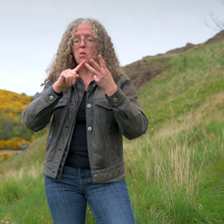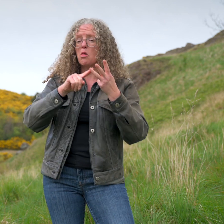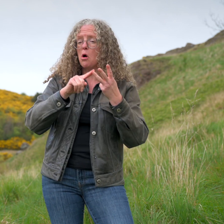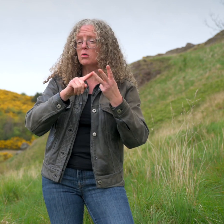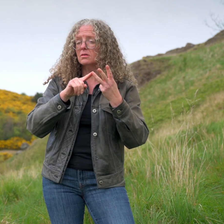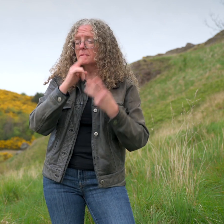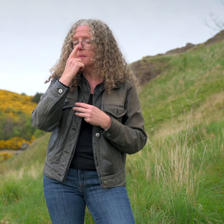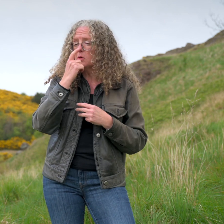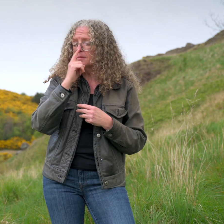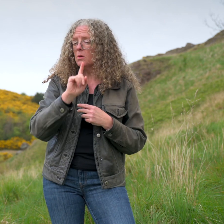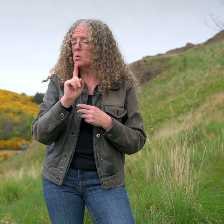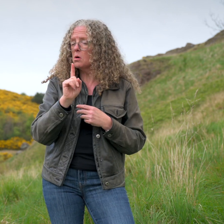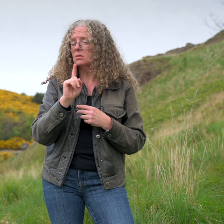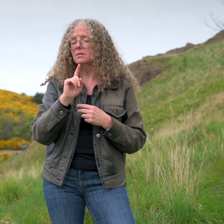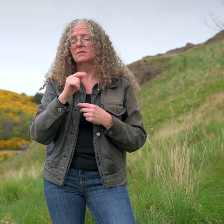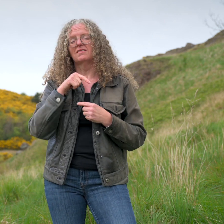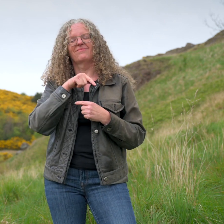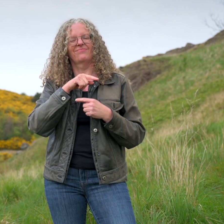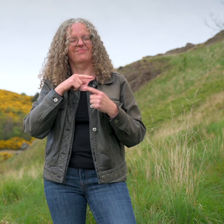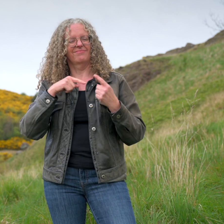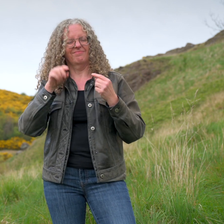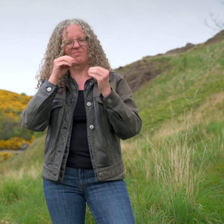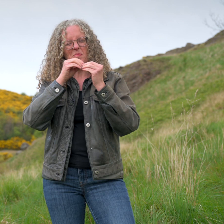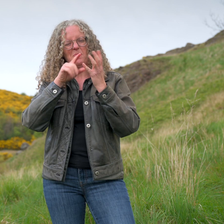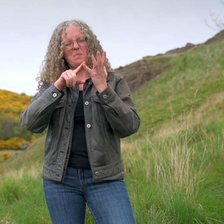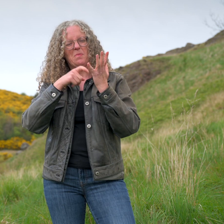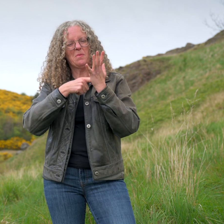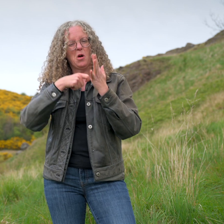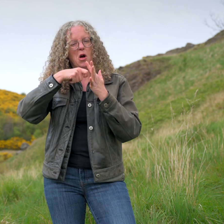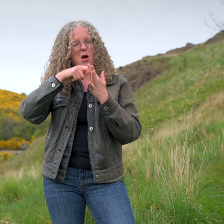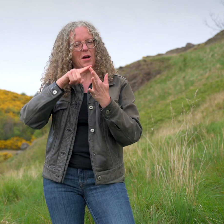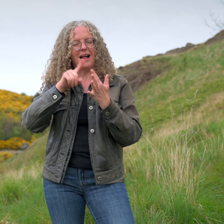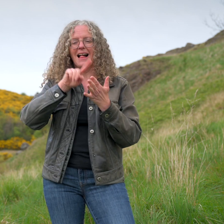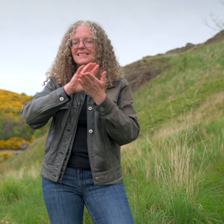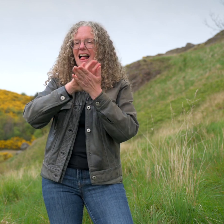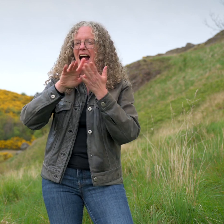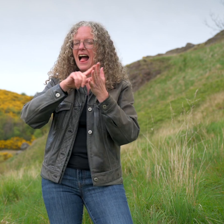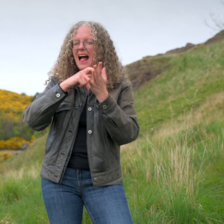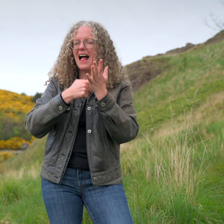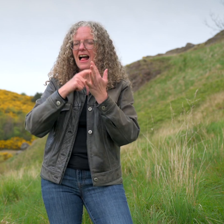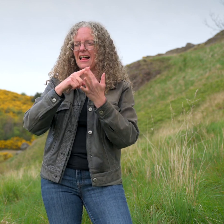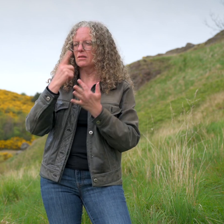The third theory involves Burke and Hare,